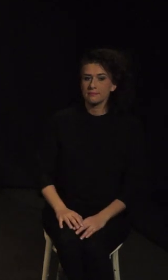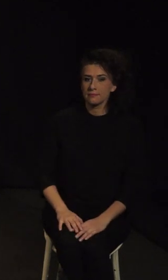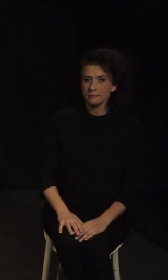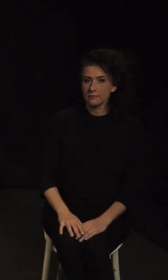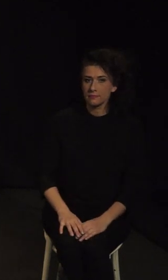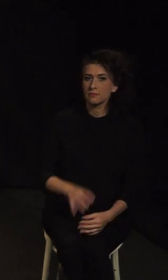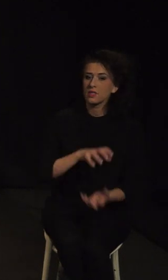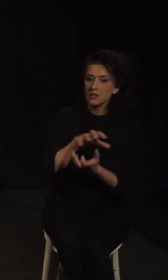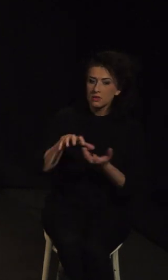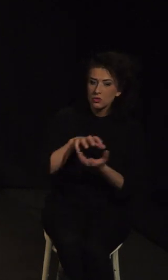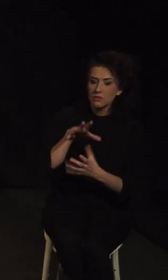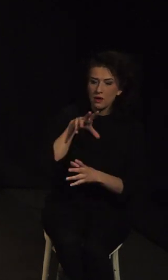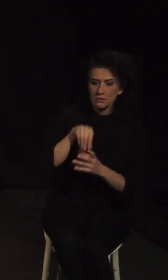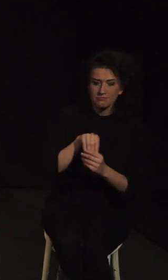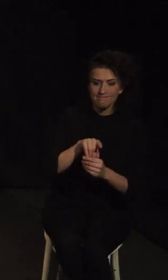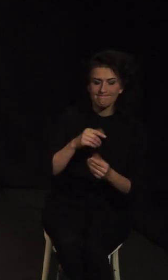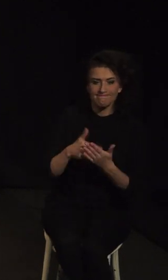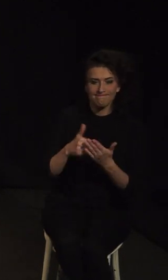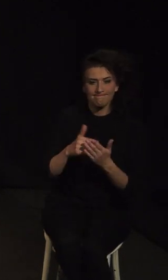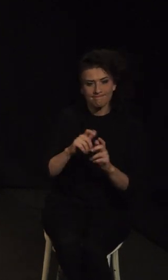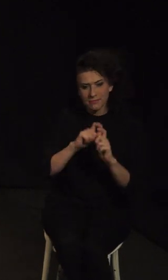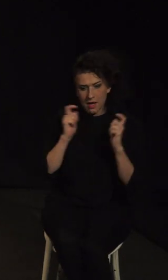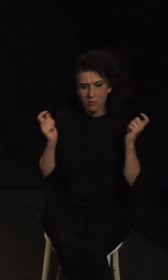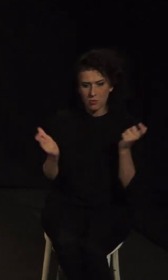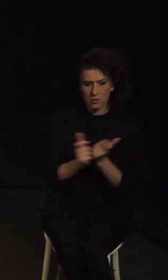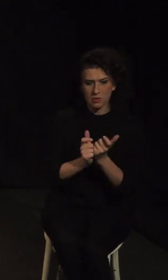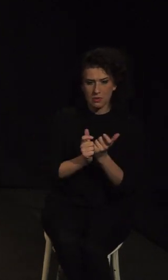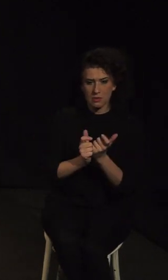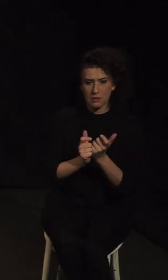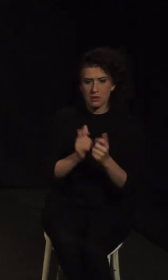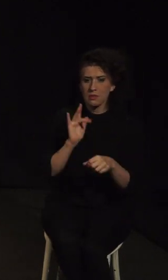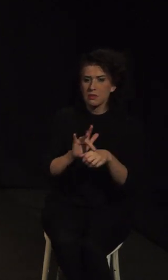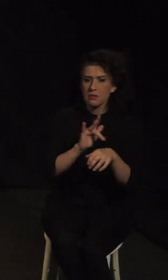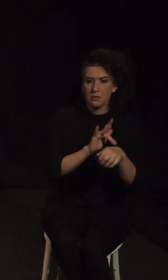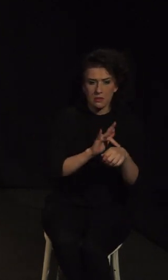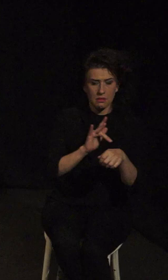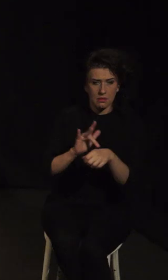We can get an impression that we're touching something real.